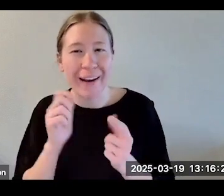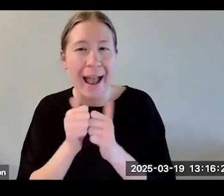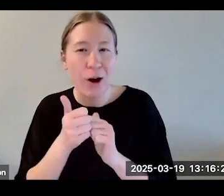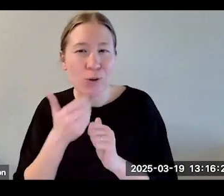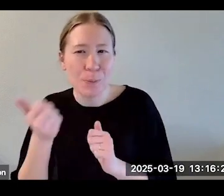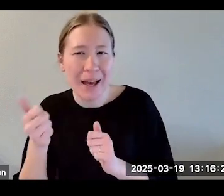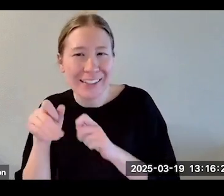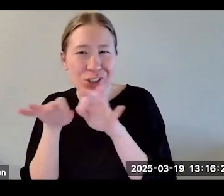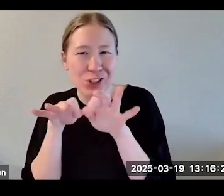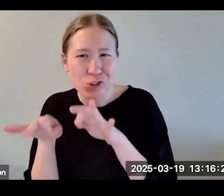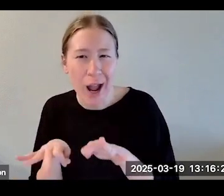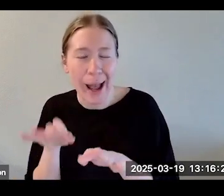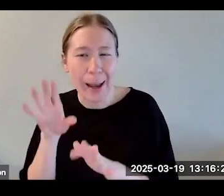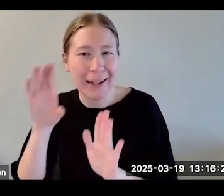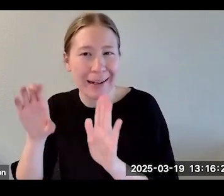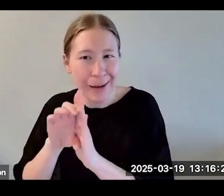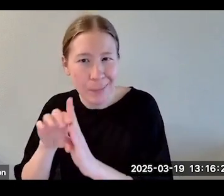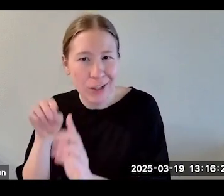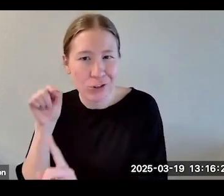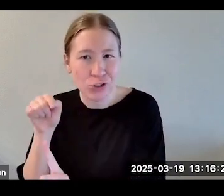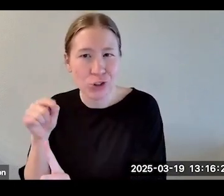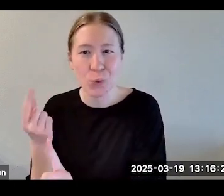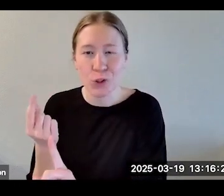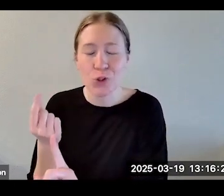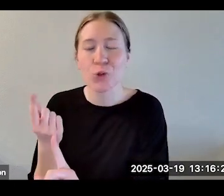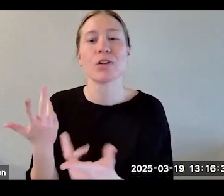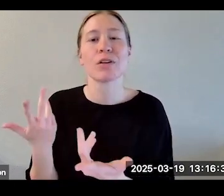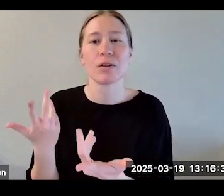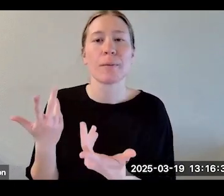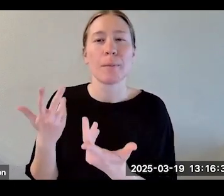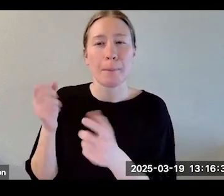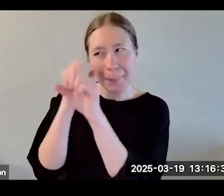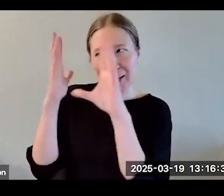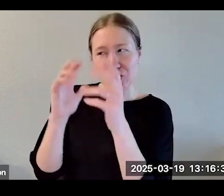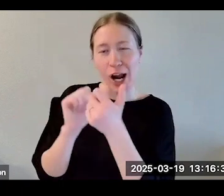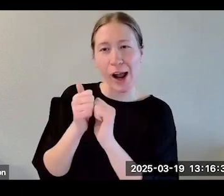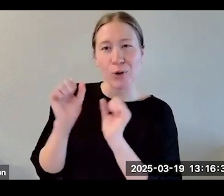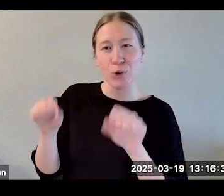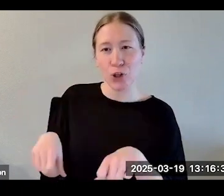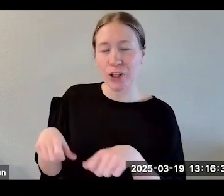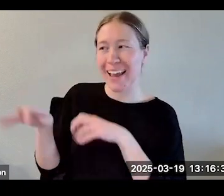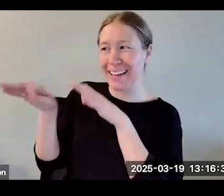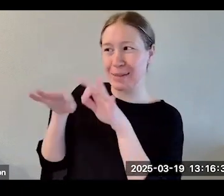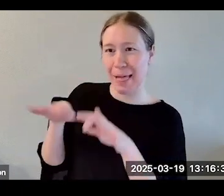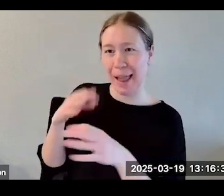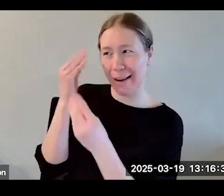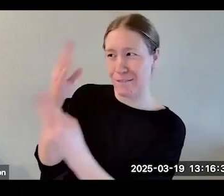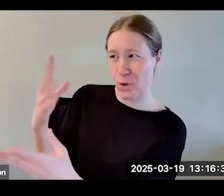how you might describe that visual over the phone. This is a good way and heuristic, really,